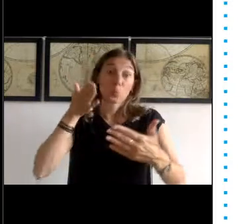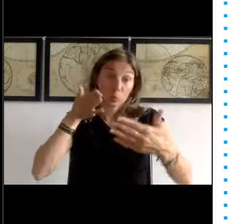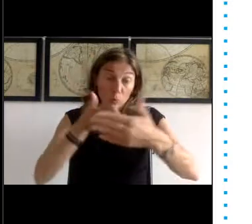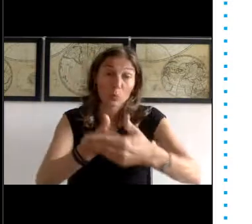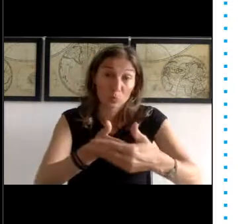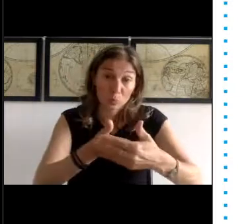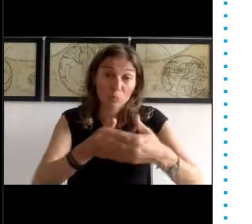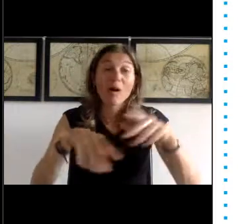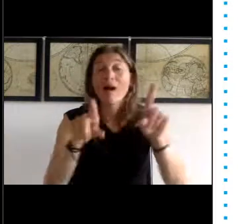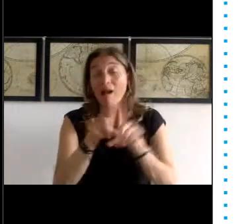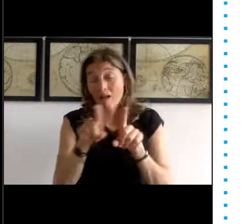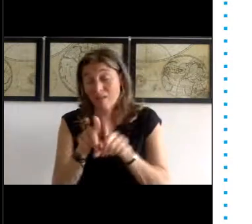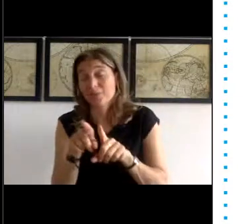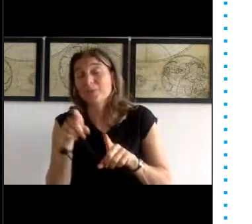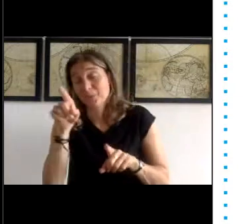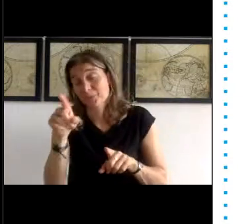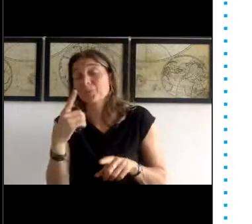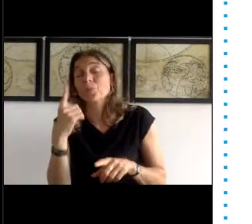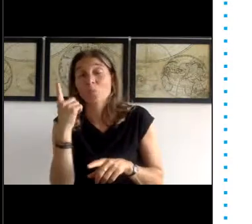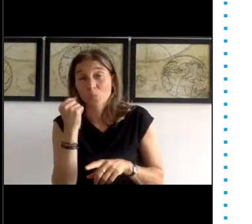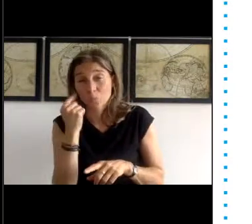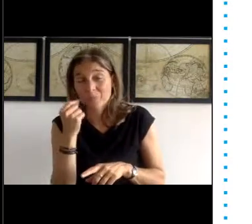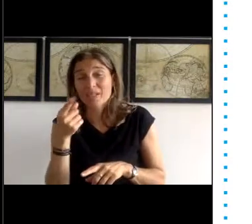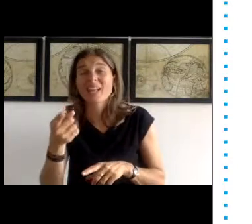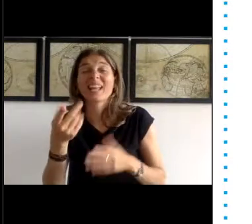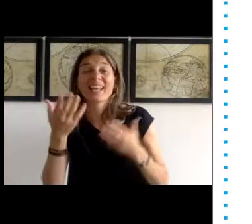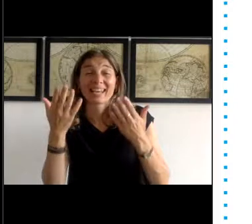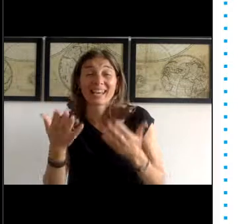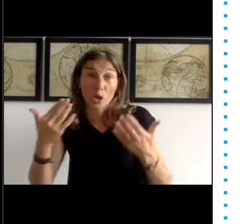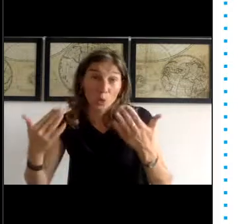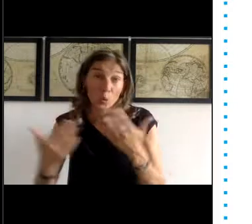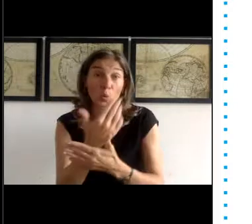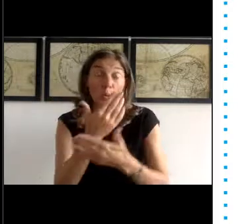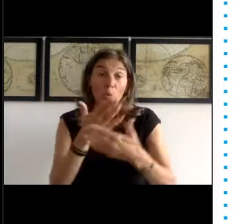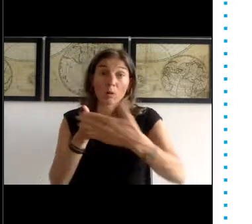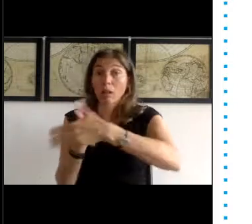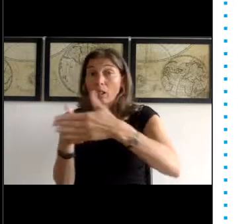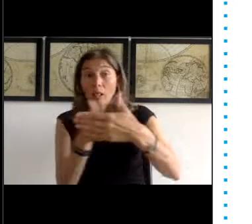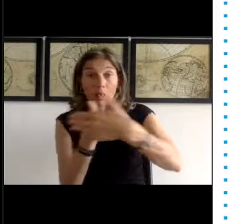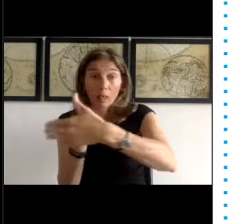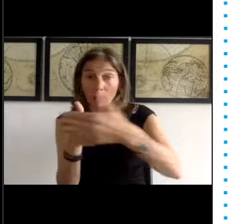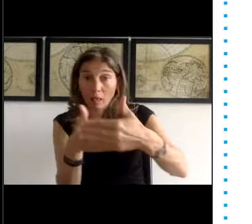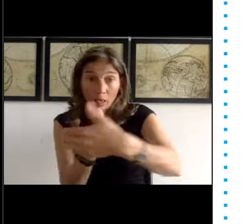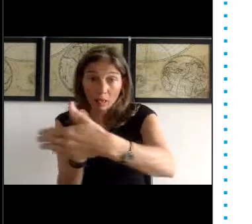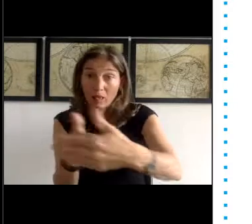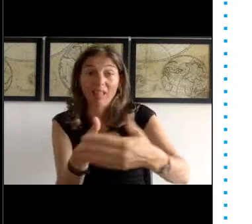I think Erasmus is really a challenge for people with a disability.